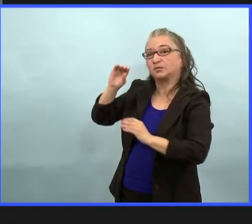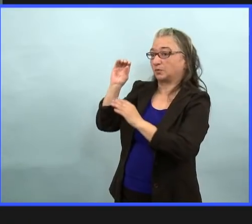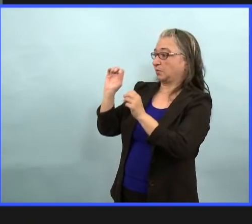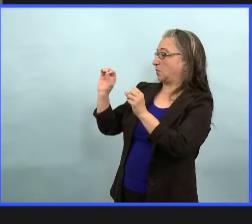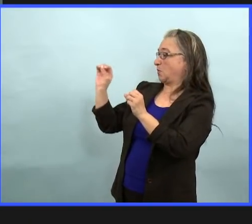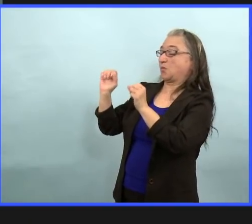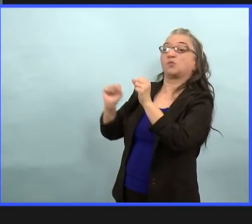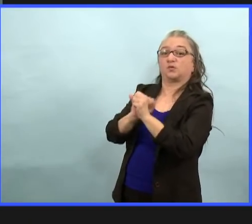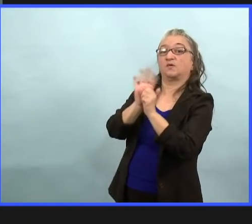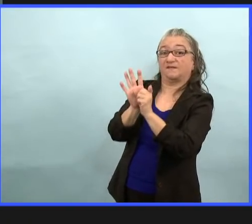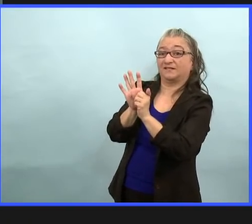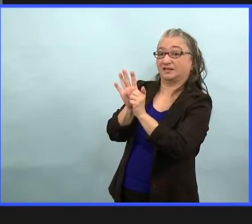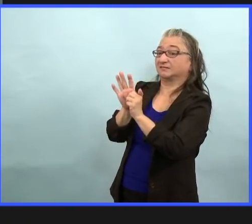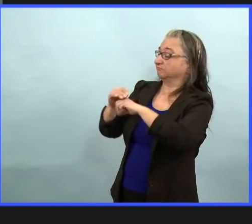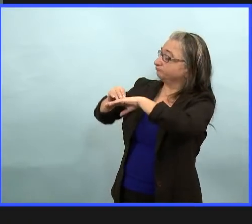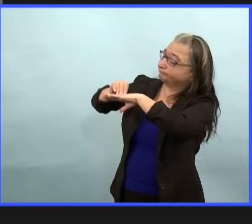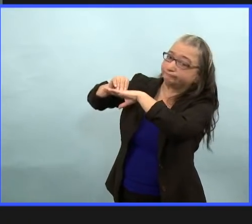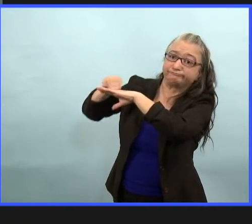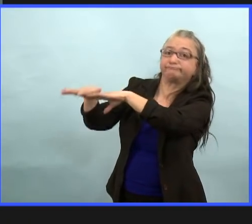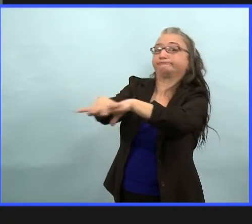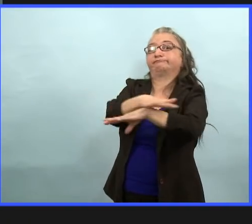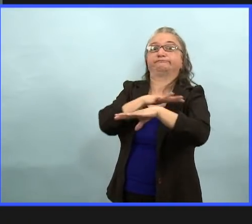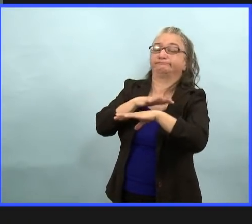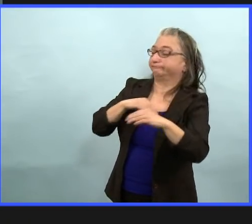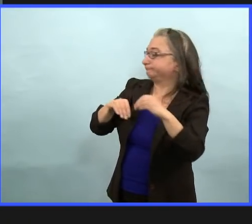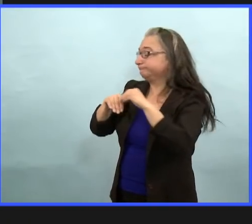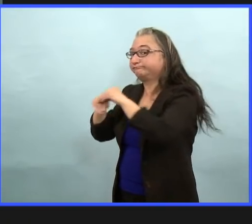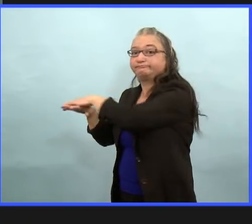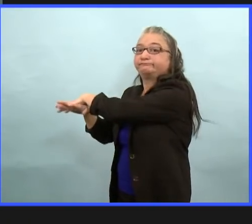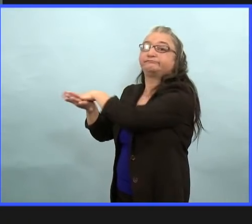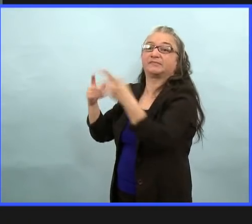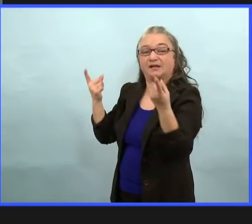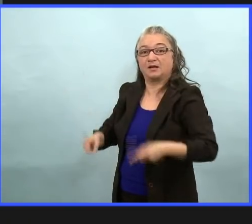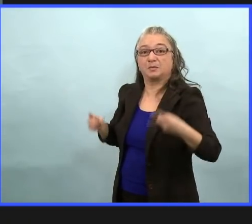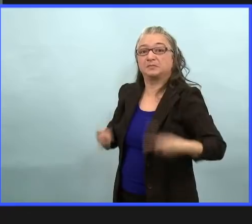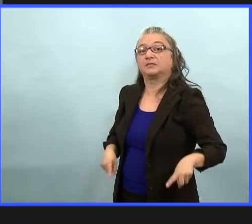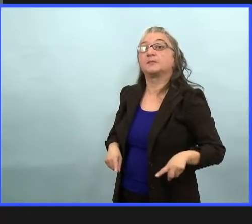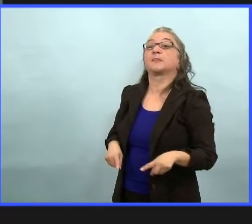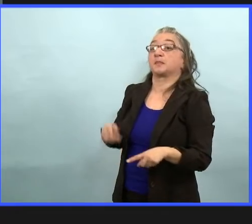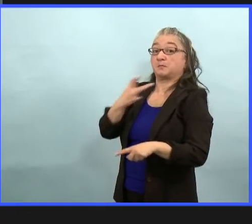communities um after than like later than other parts of the province there's a bit of a lag there